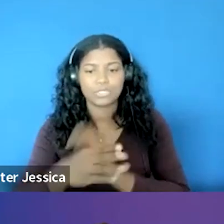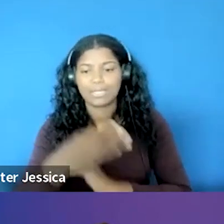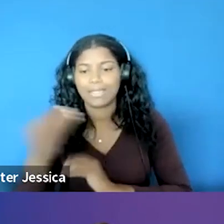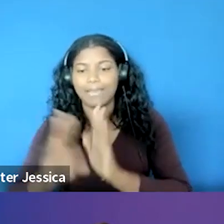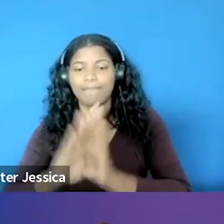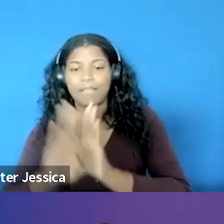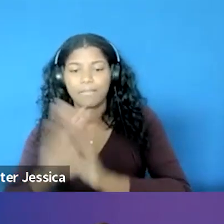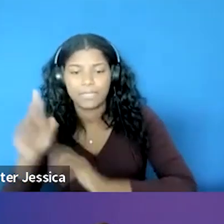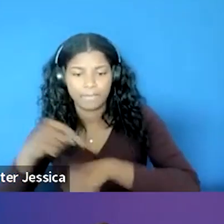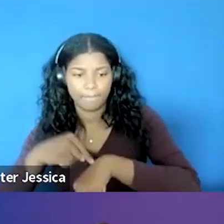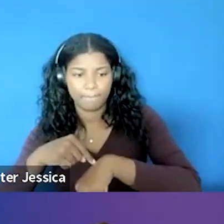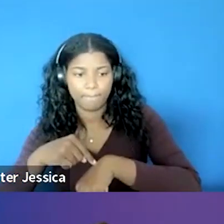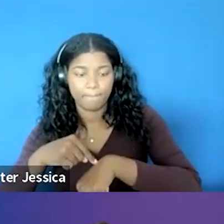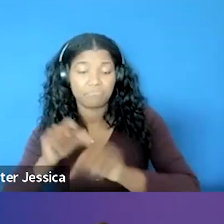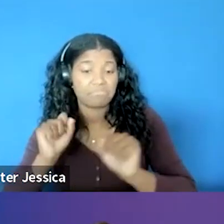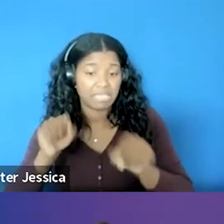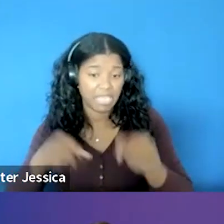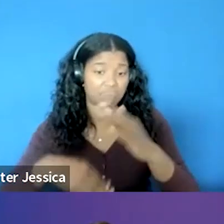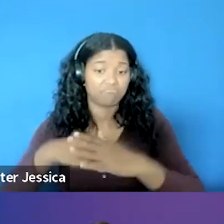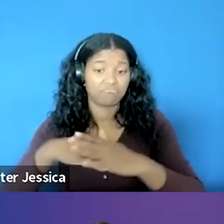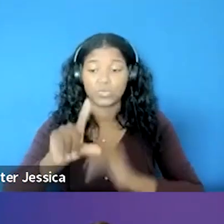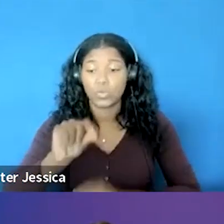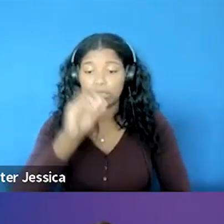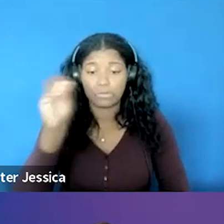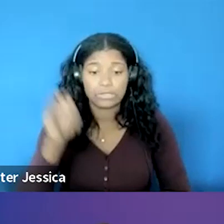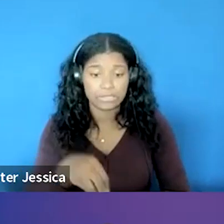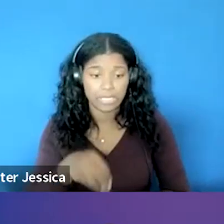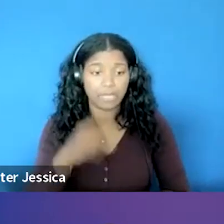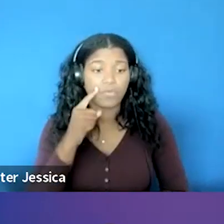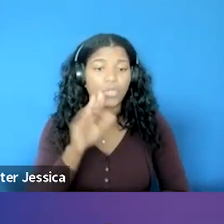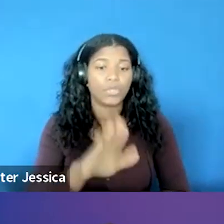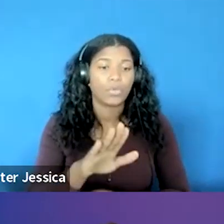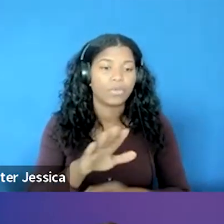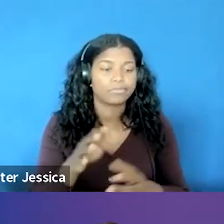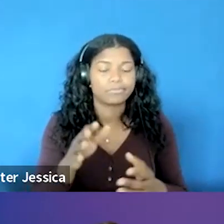that amounts to as much as 20% of your actual time at the NSF.